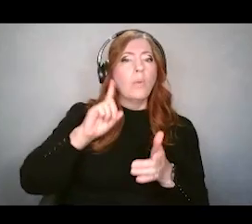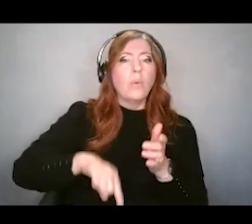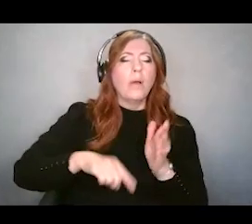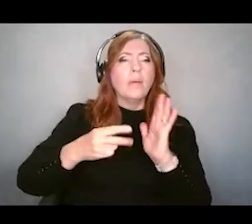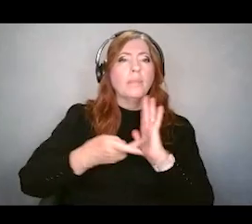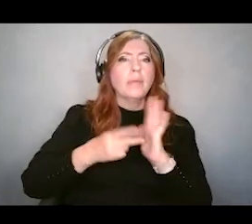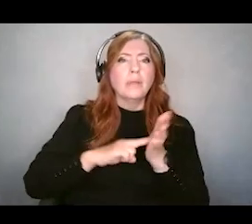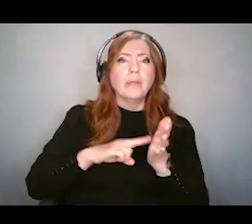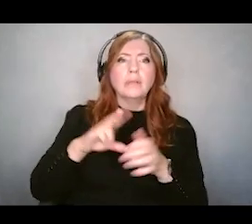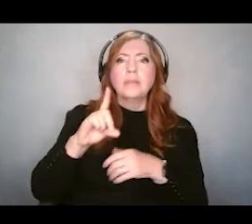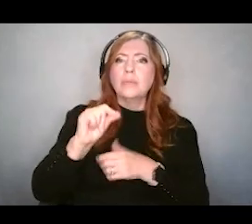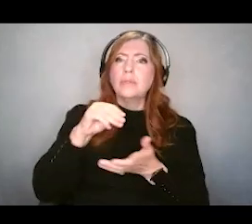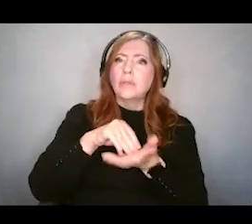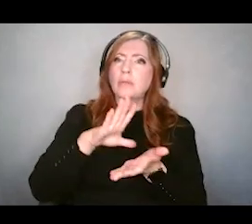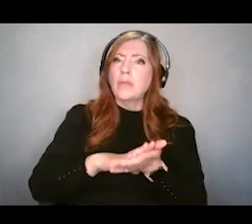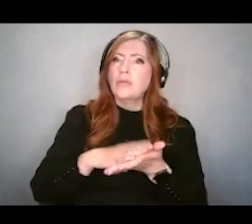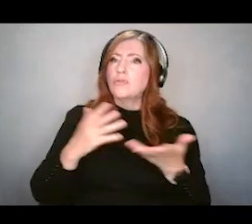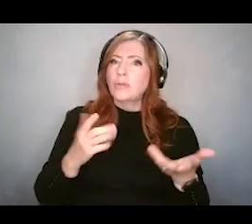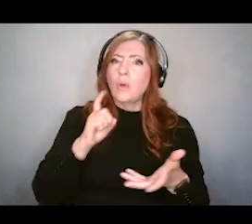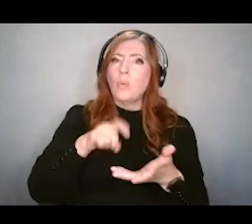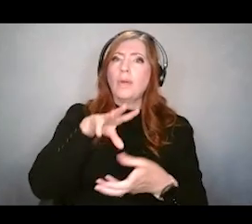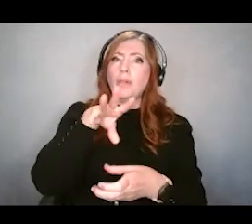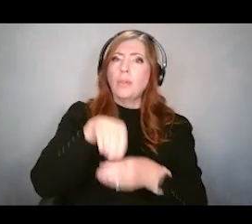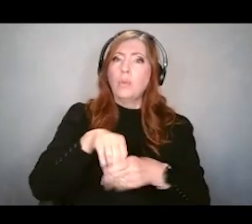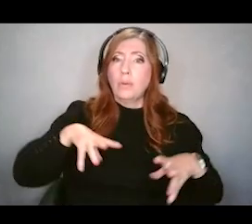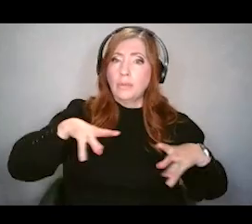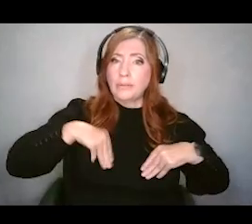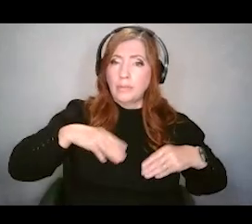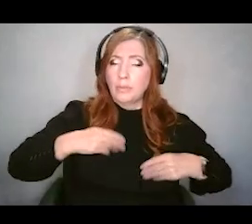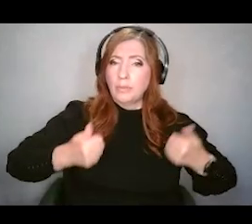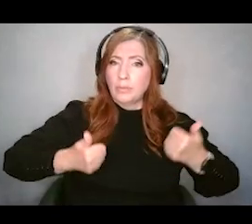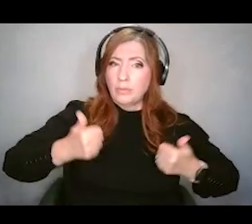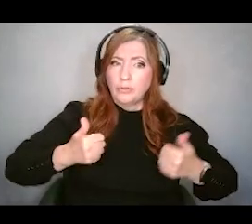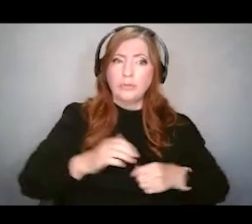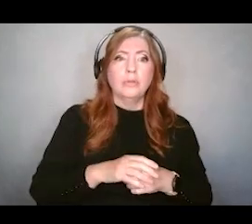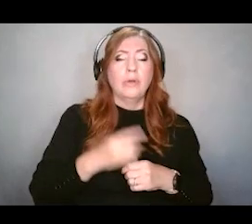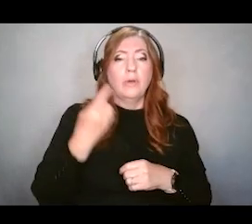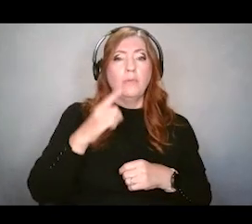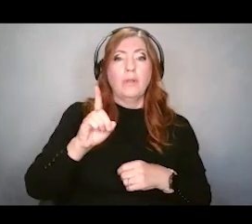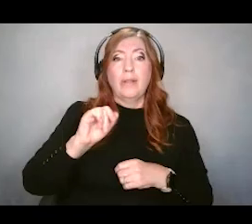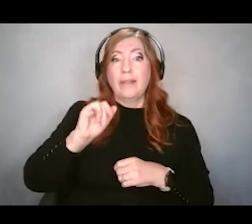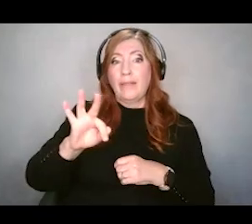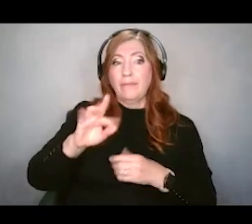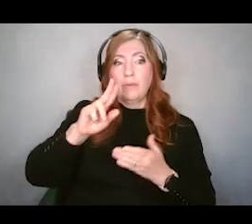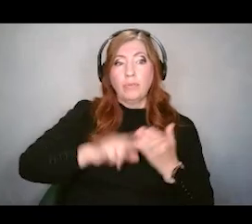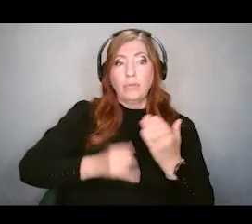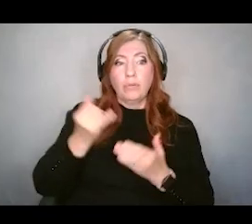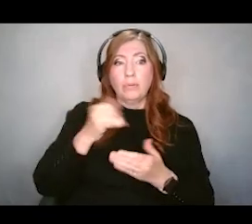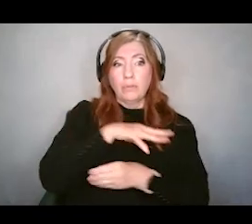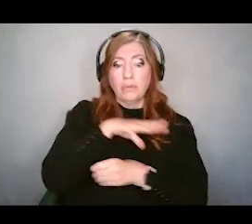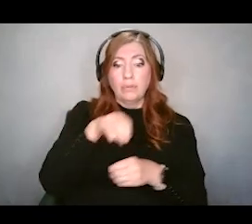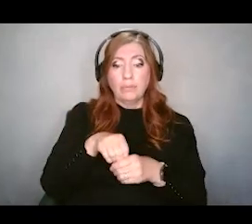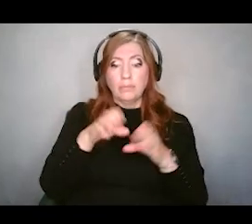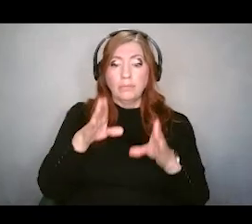Let’s start with what actually counts as acceptable documentation. For DIF project participants, we look for clear evidence that links a